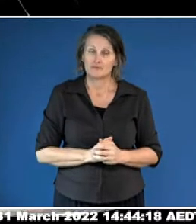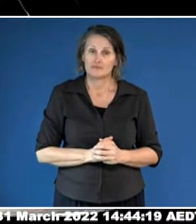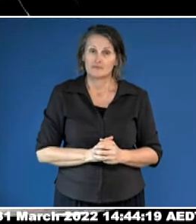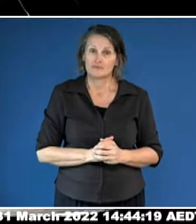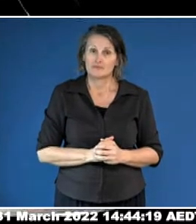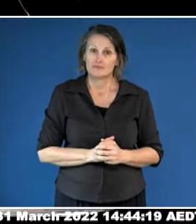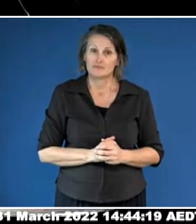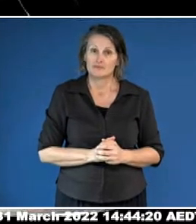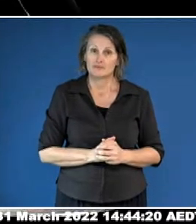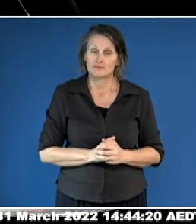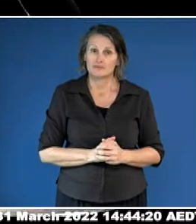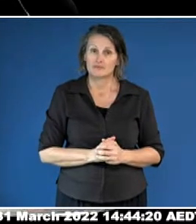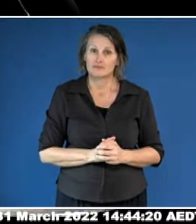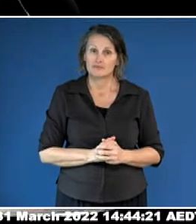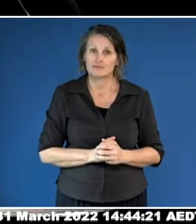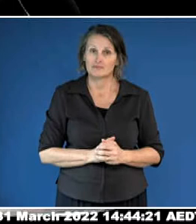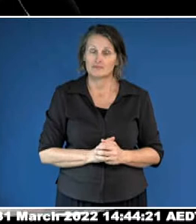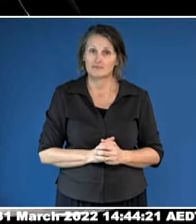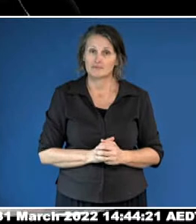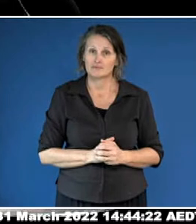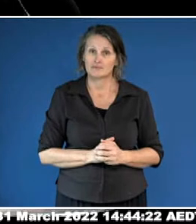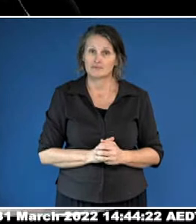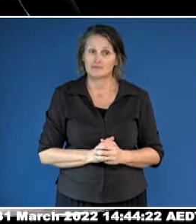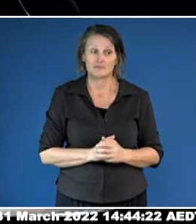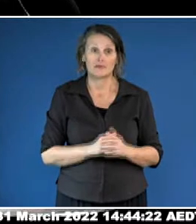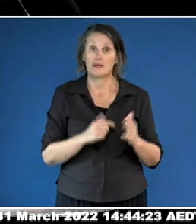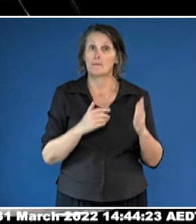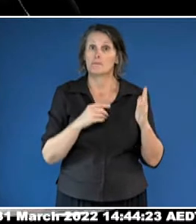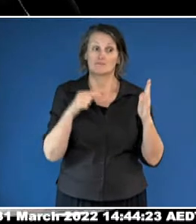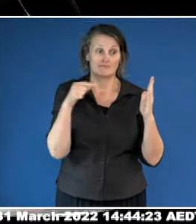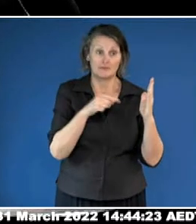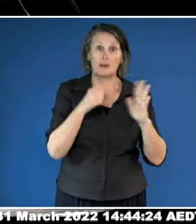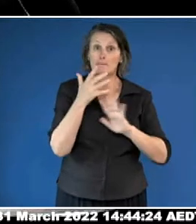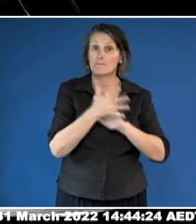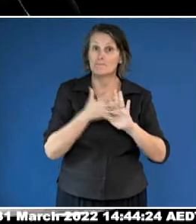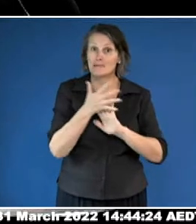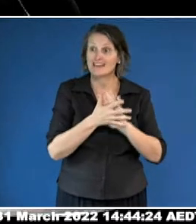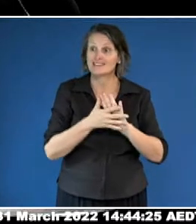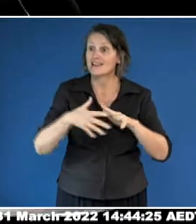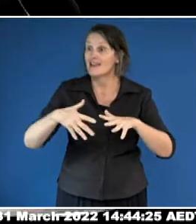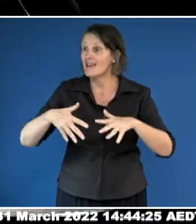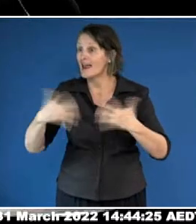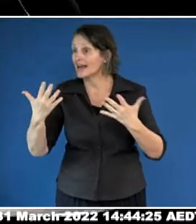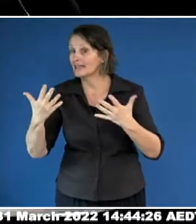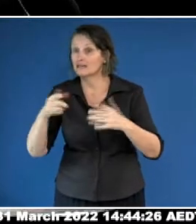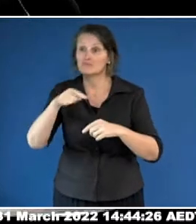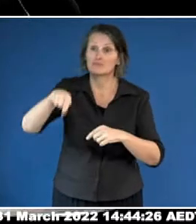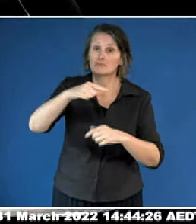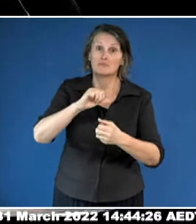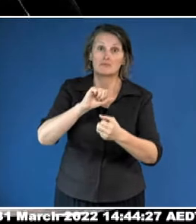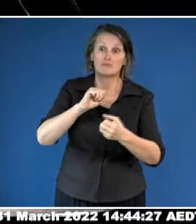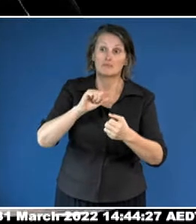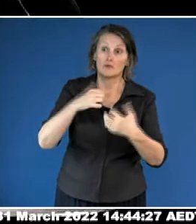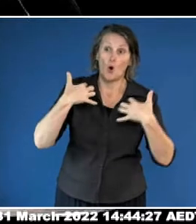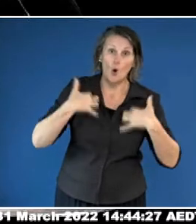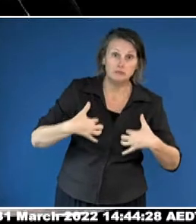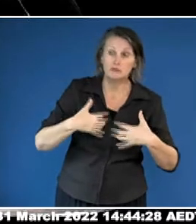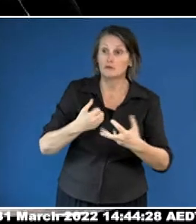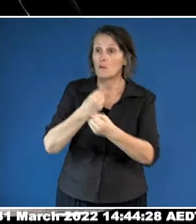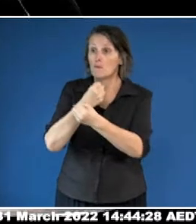visit and monitor, review any setting where someone is deprived of their liberty - as in